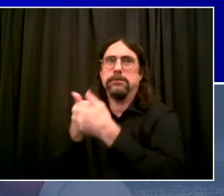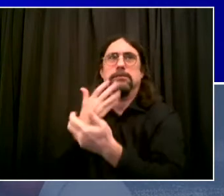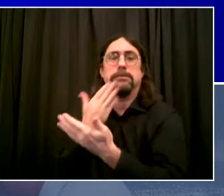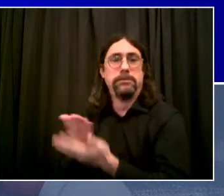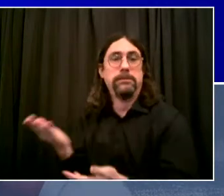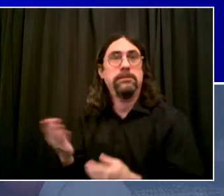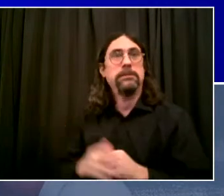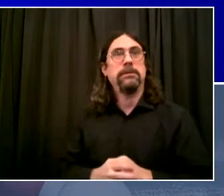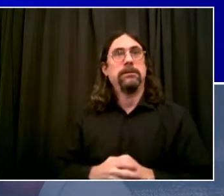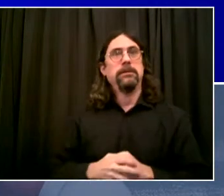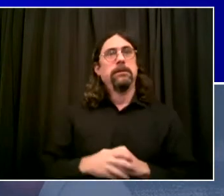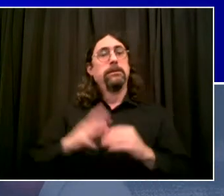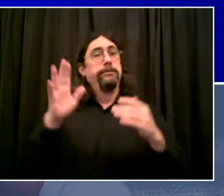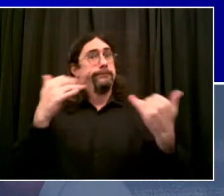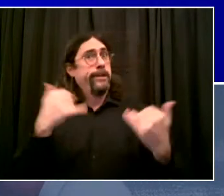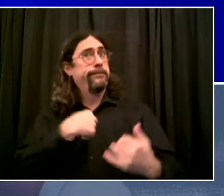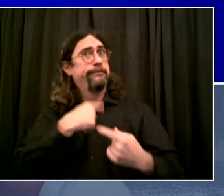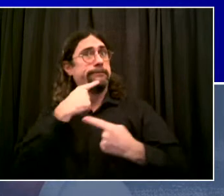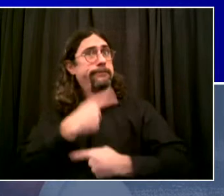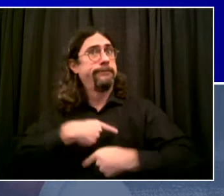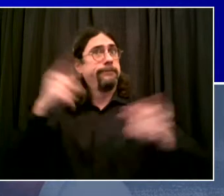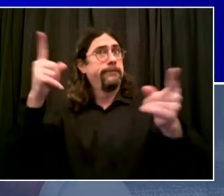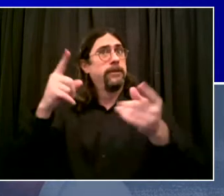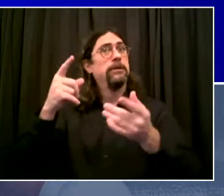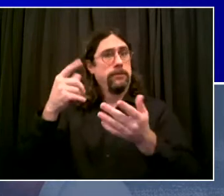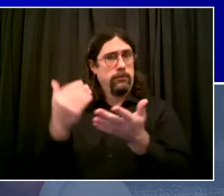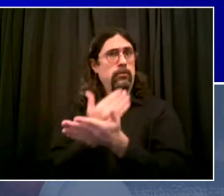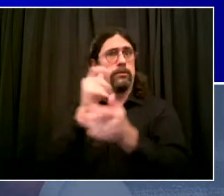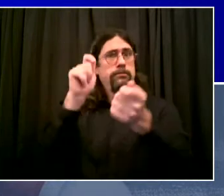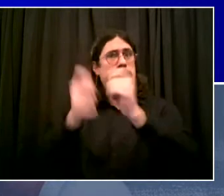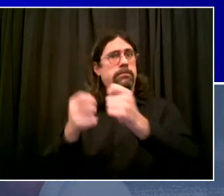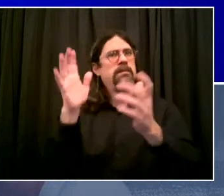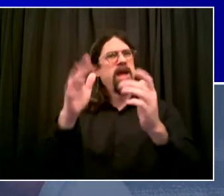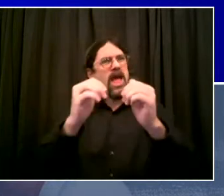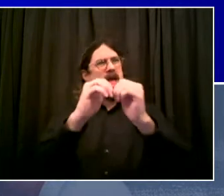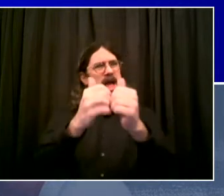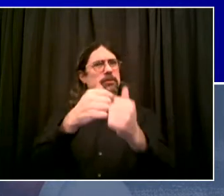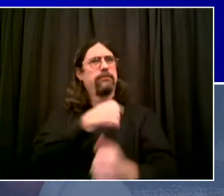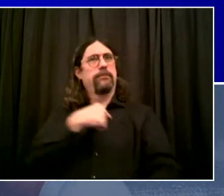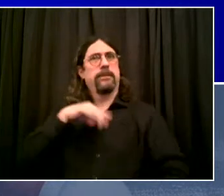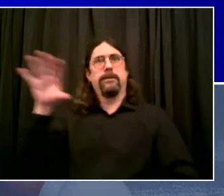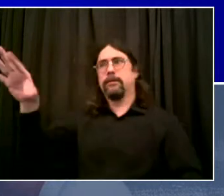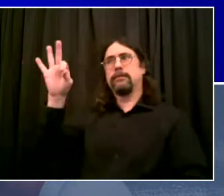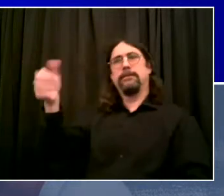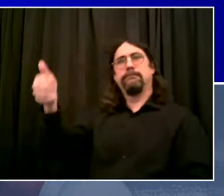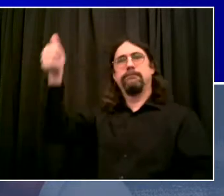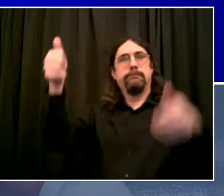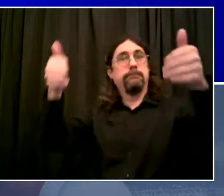ANNOUNCING TODAY A MAJOR CHANGE THAT WILL BRING THE COCOMMUNUNTIY INTO THE PROCESS OF SELECTING PREREICNCT COMMANDERS AND